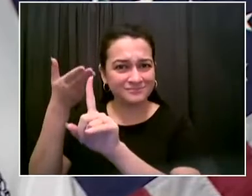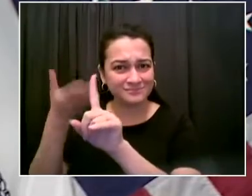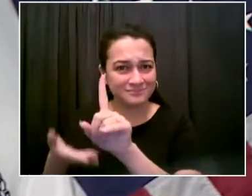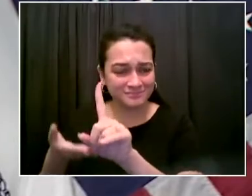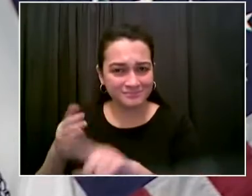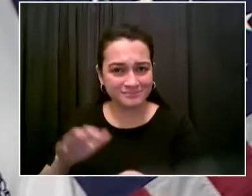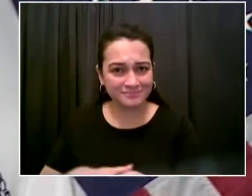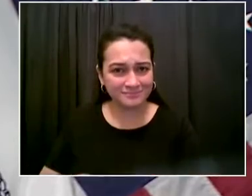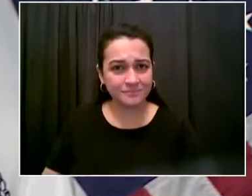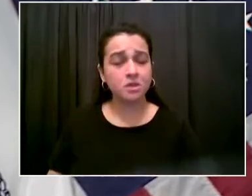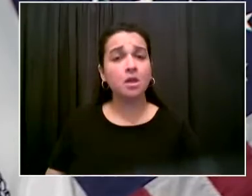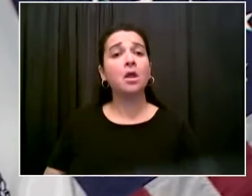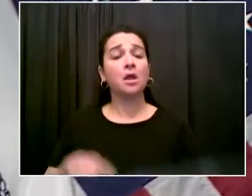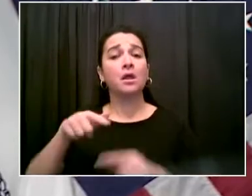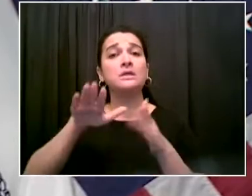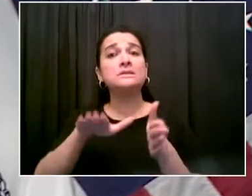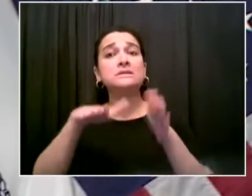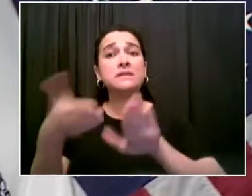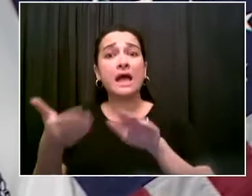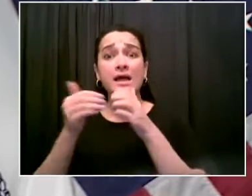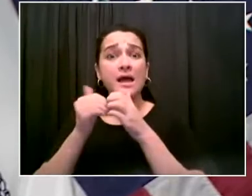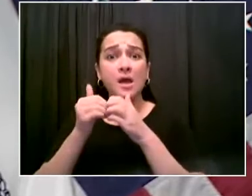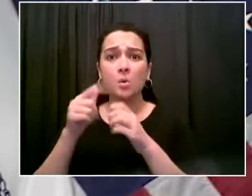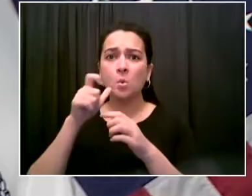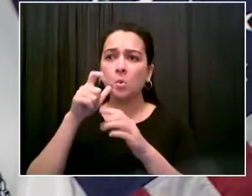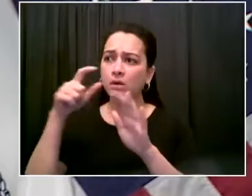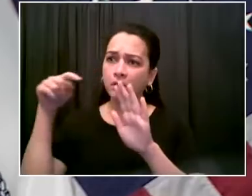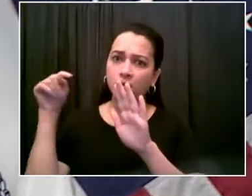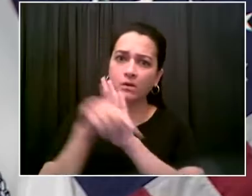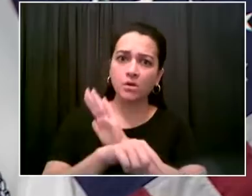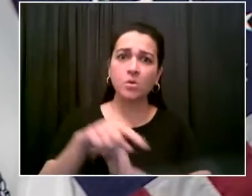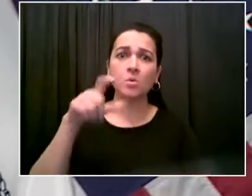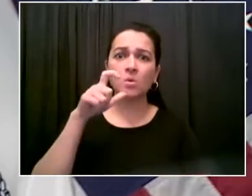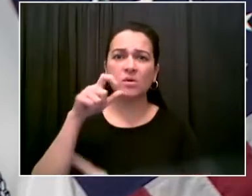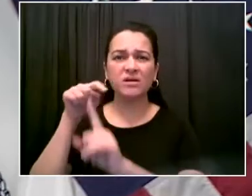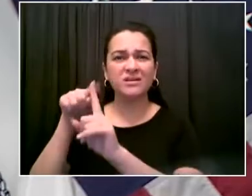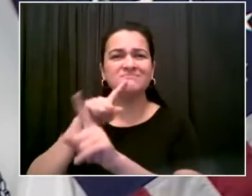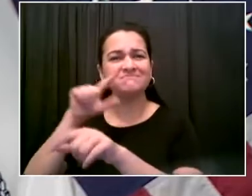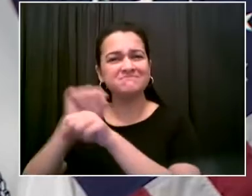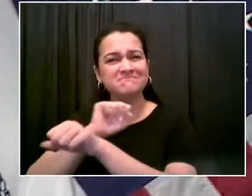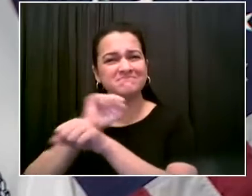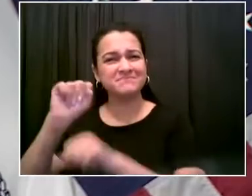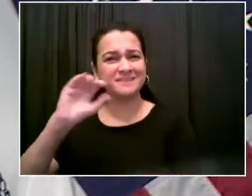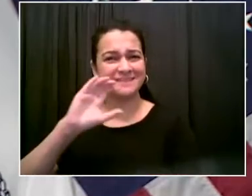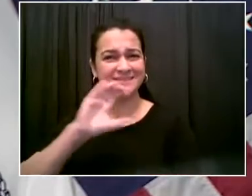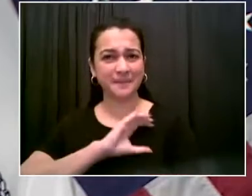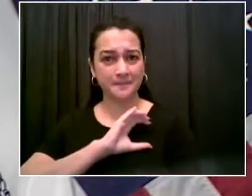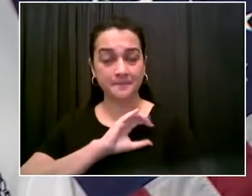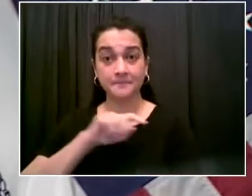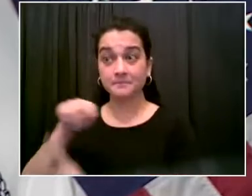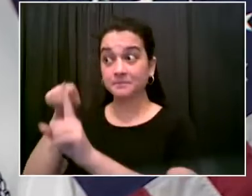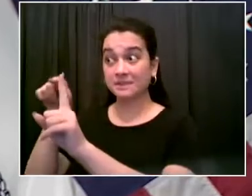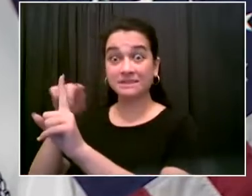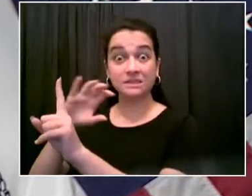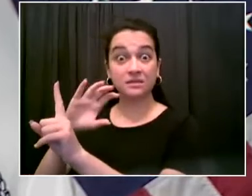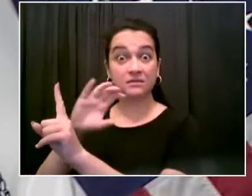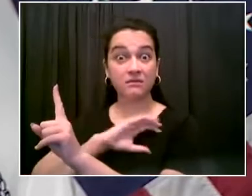ACT WAS COMMITTED BY A POLICE OFFICER